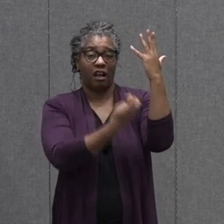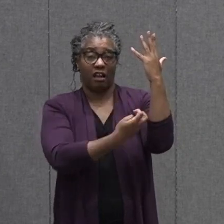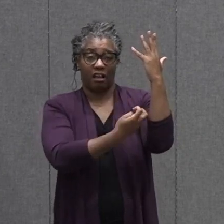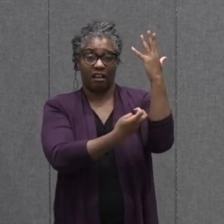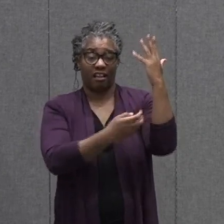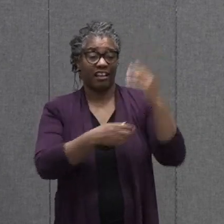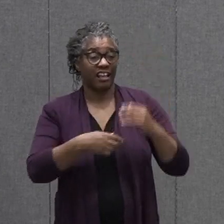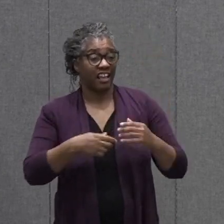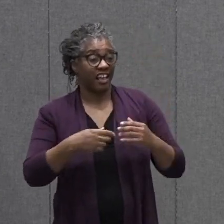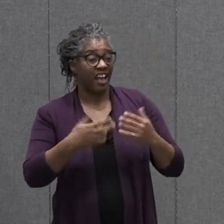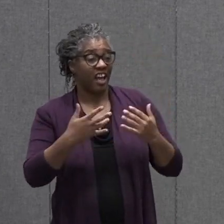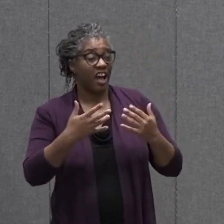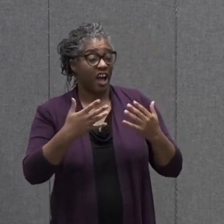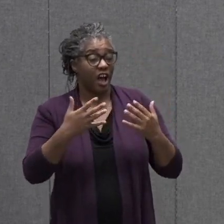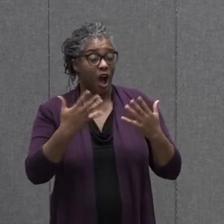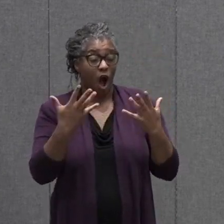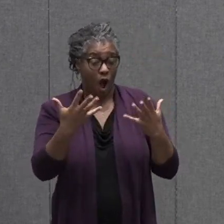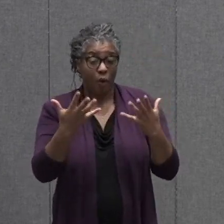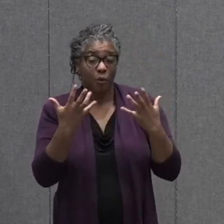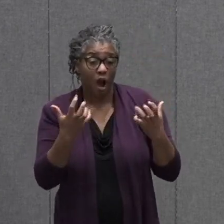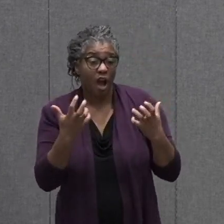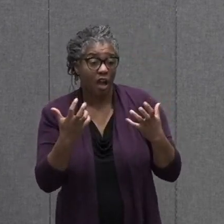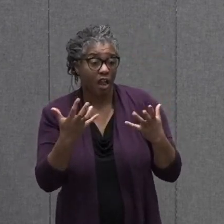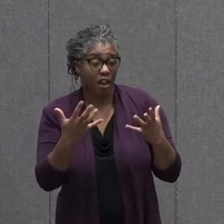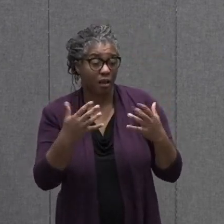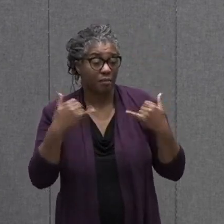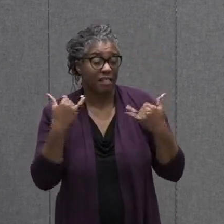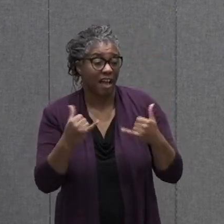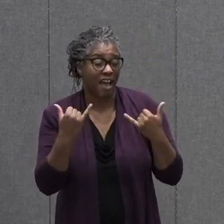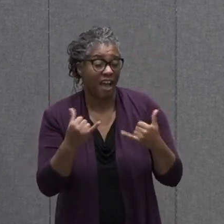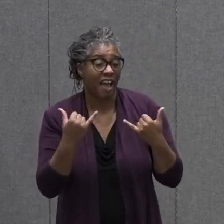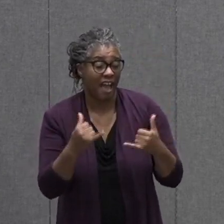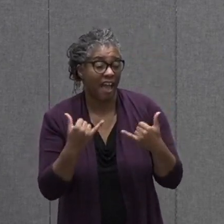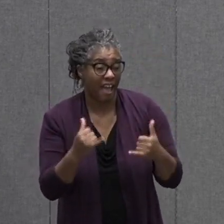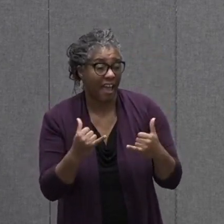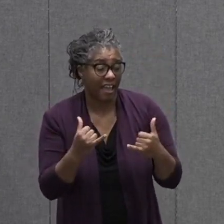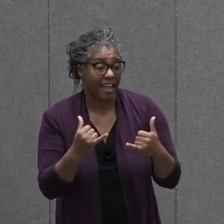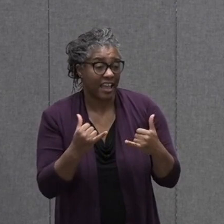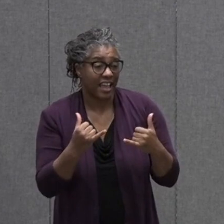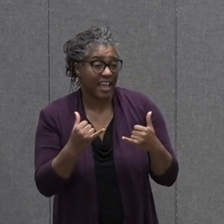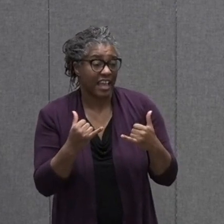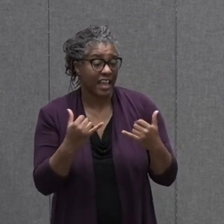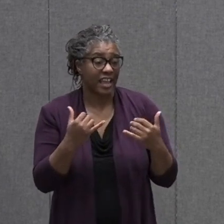I'll make you chuckle deep down in your belly and we will go together like Peanut Butter